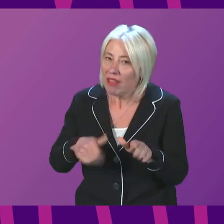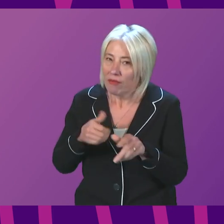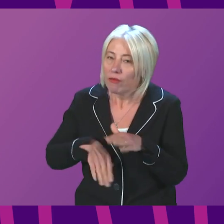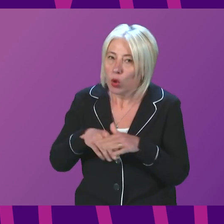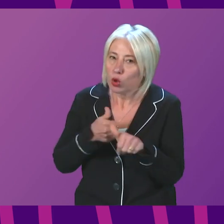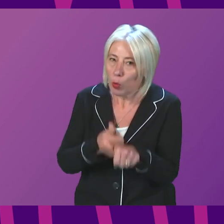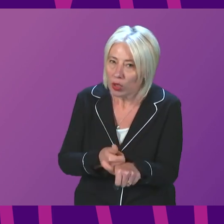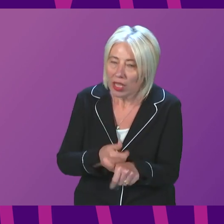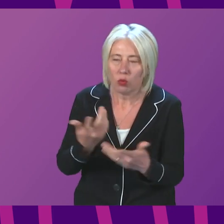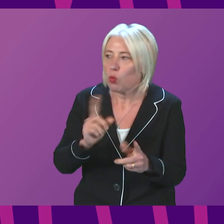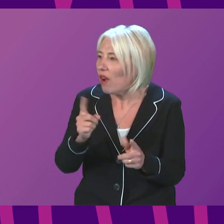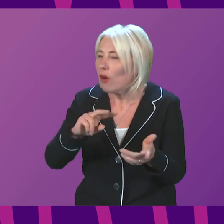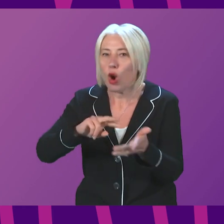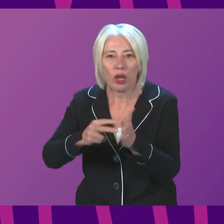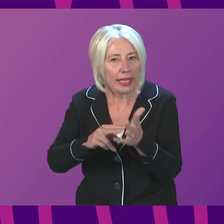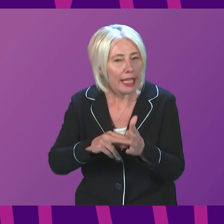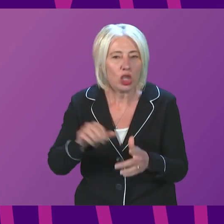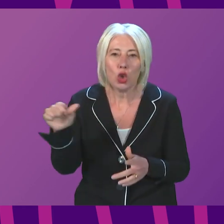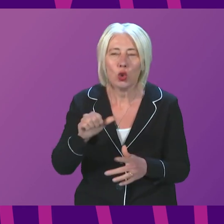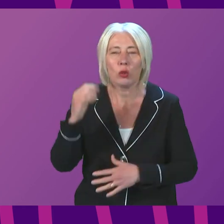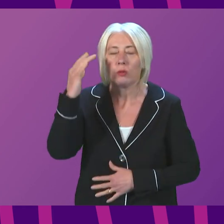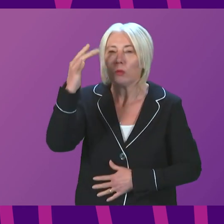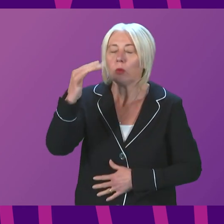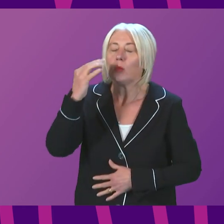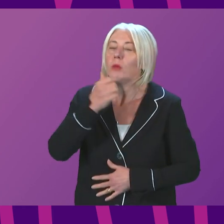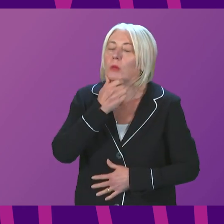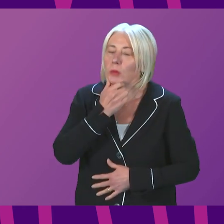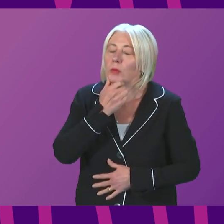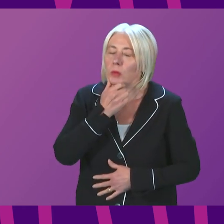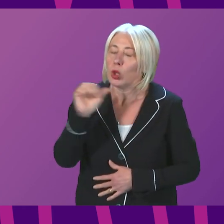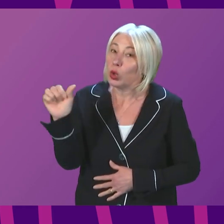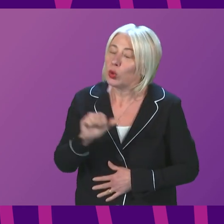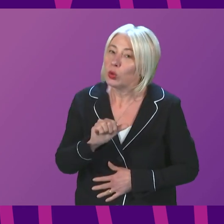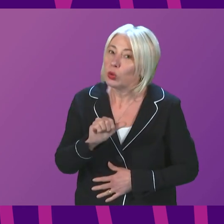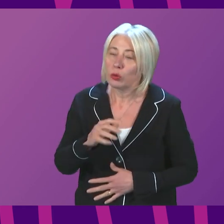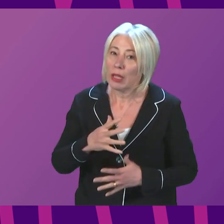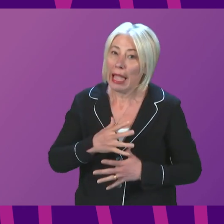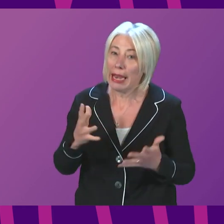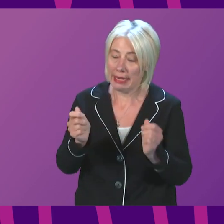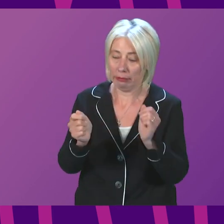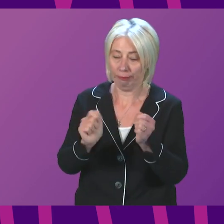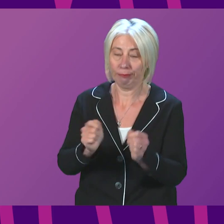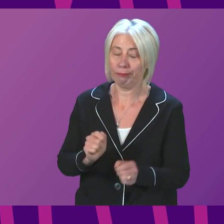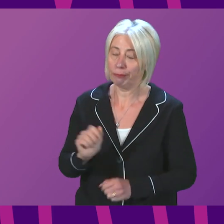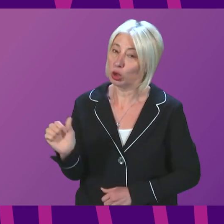organisation is involved should reflect very seriously on that and make any necessary changes.